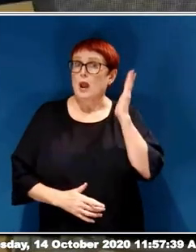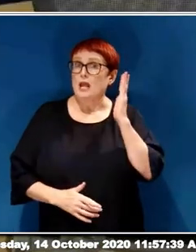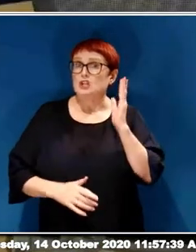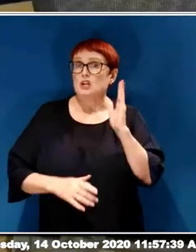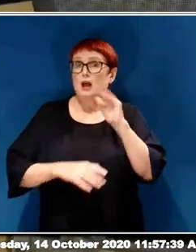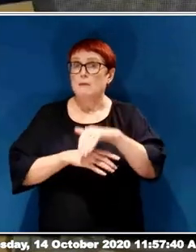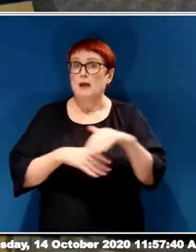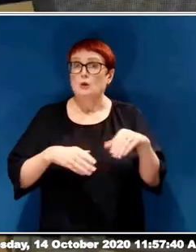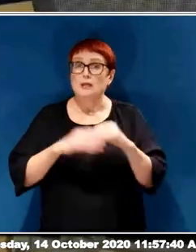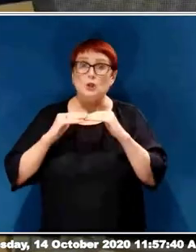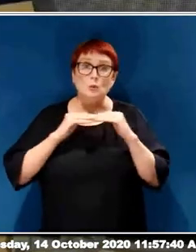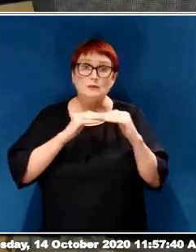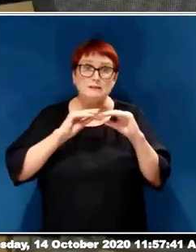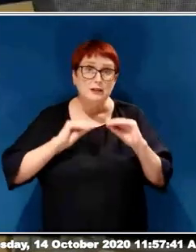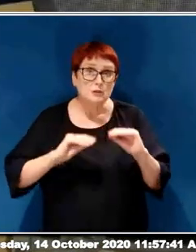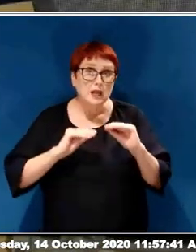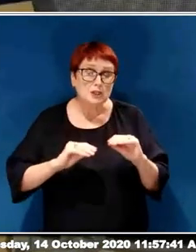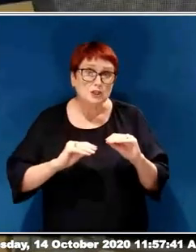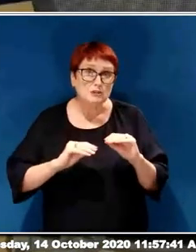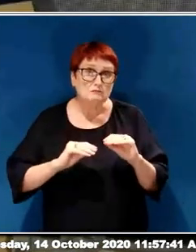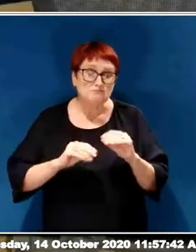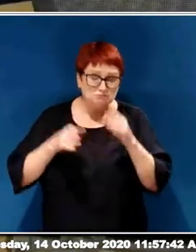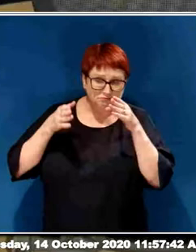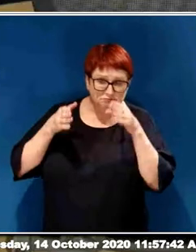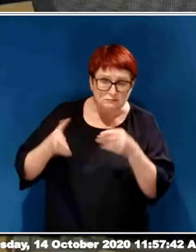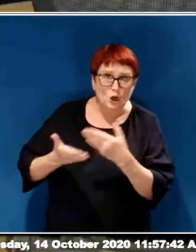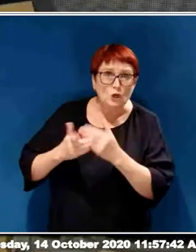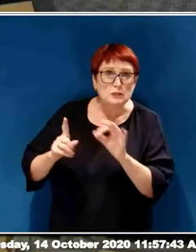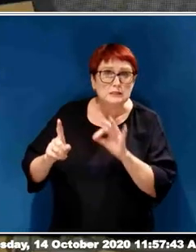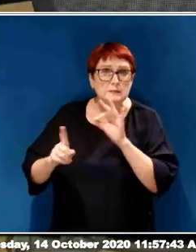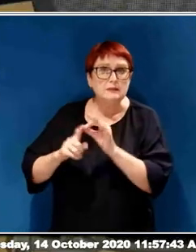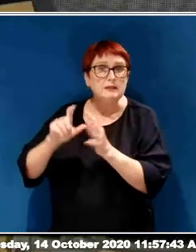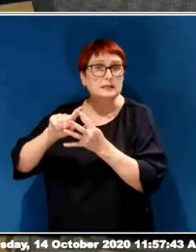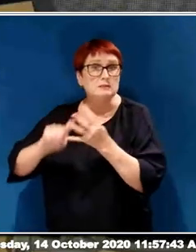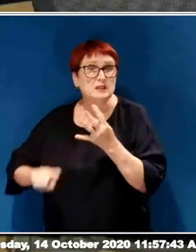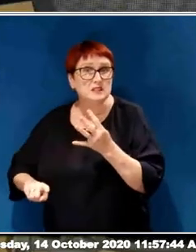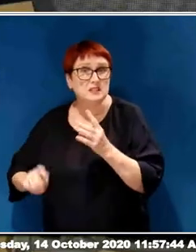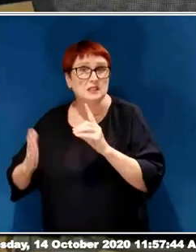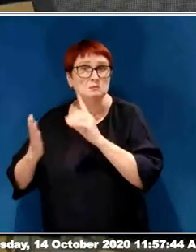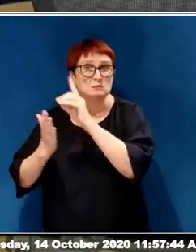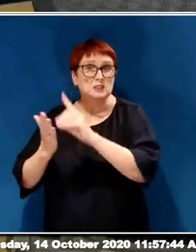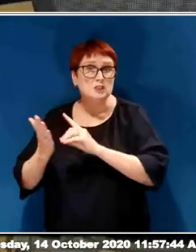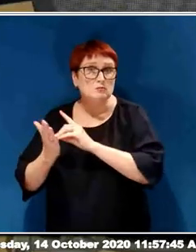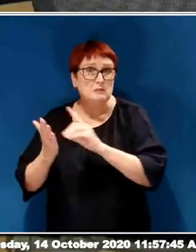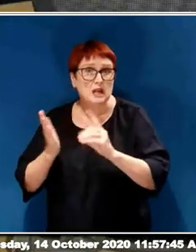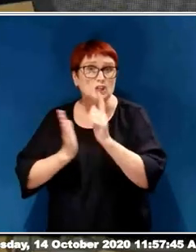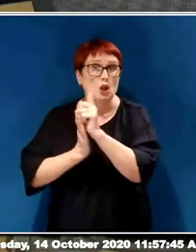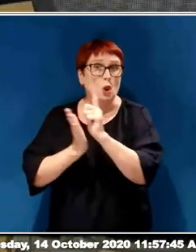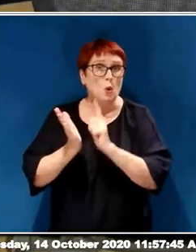disability, discrimination legislation and policy, inclusive system